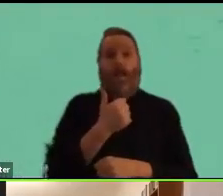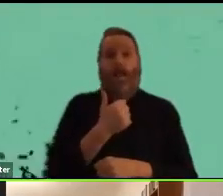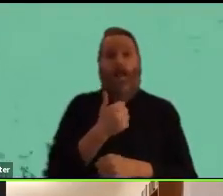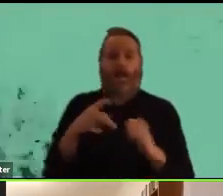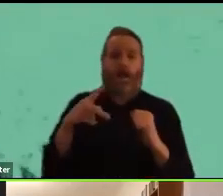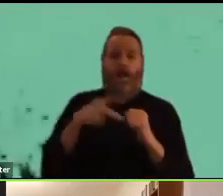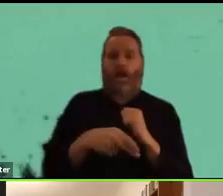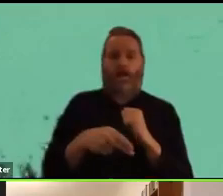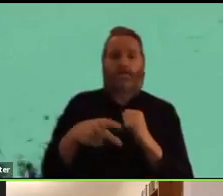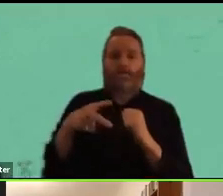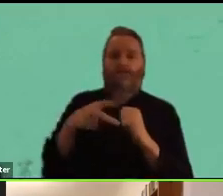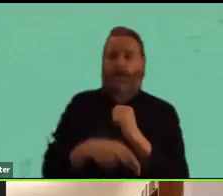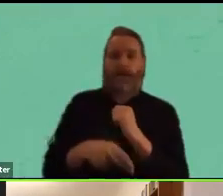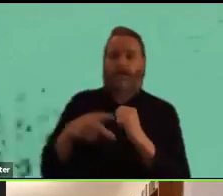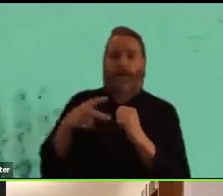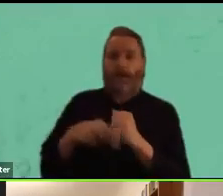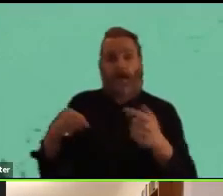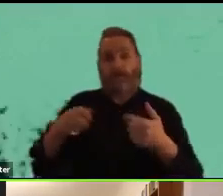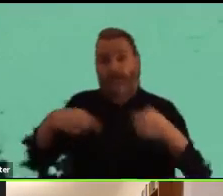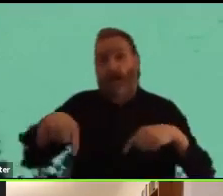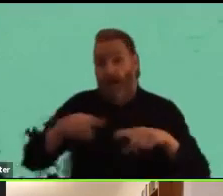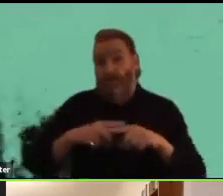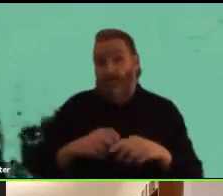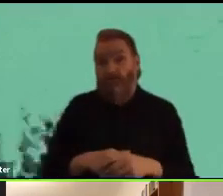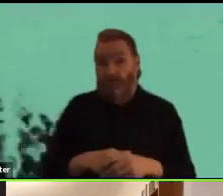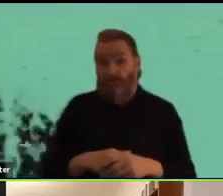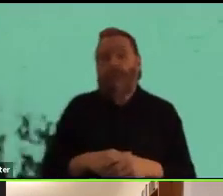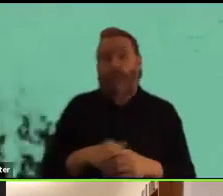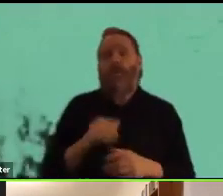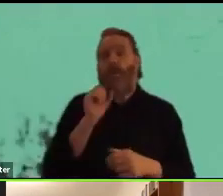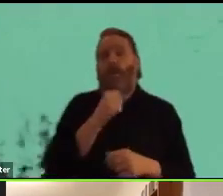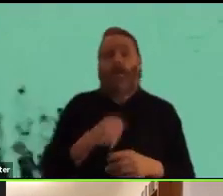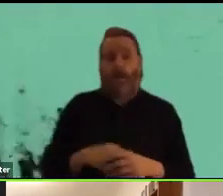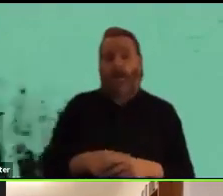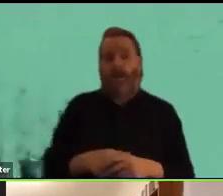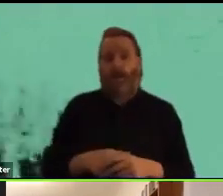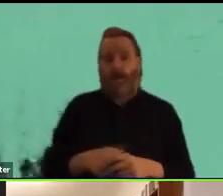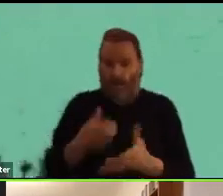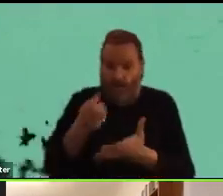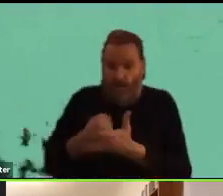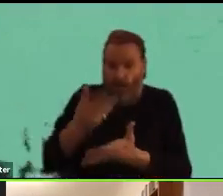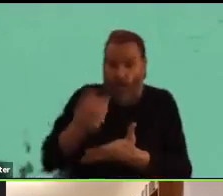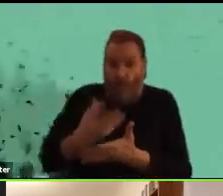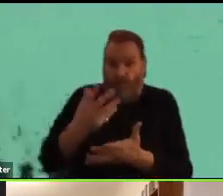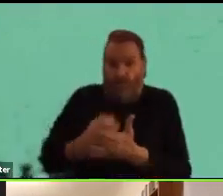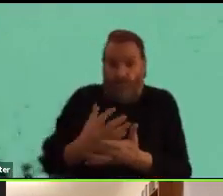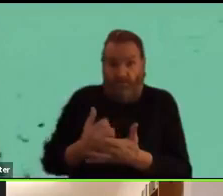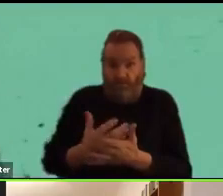the cost of fighting the pandemic that already has taken the form of pay - pensions are probably